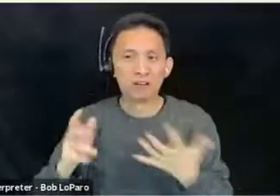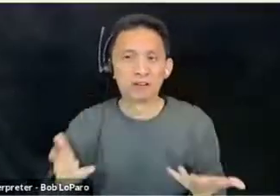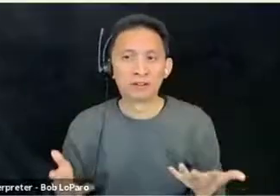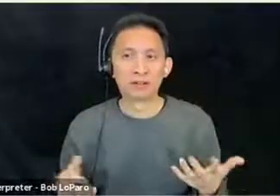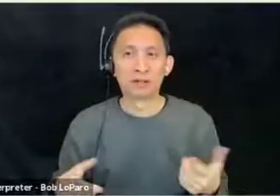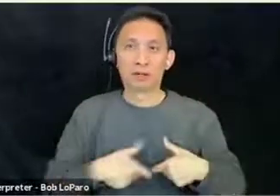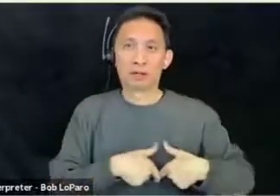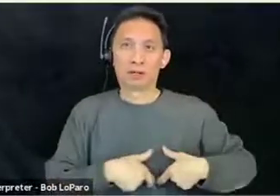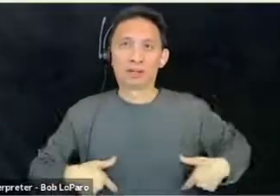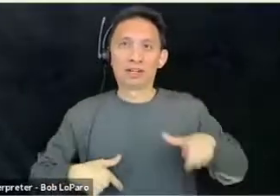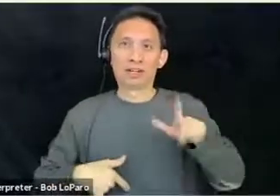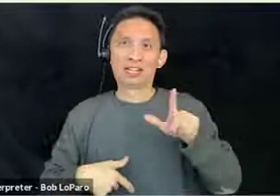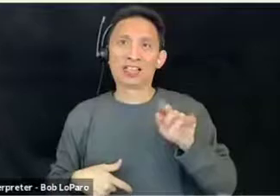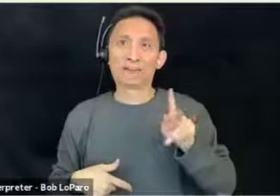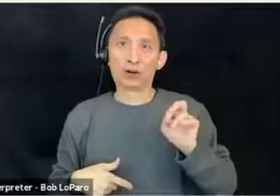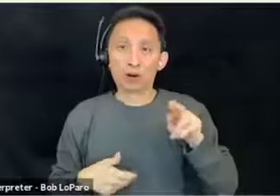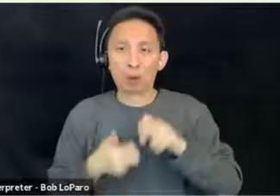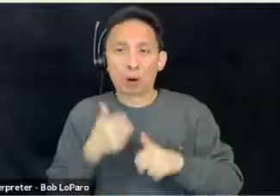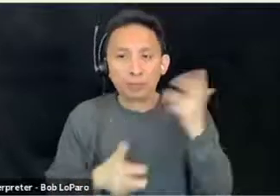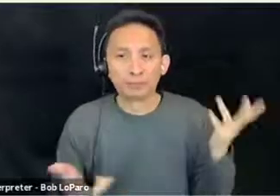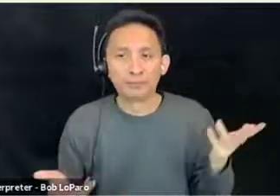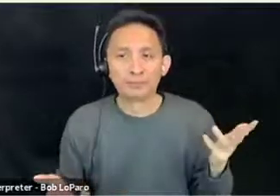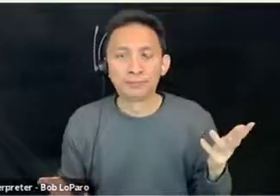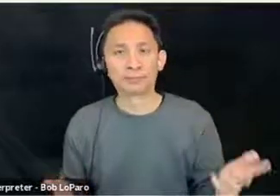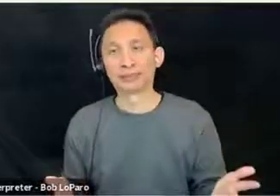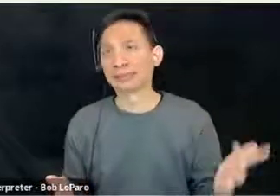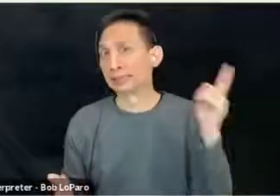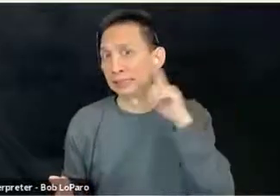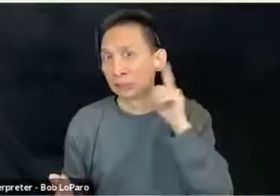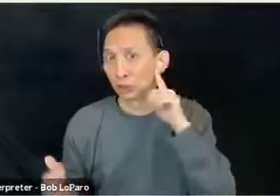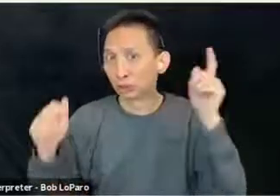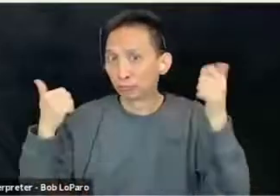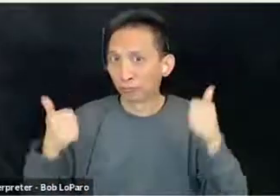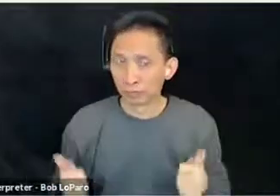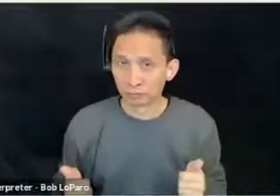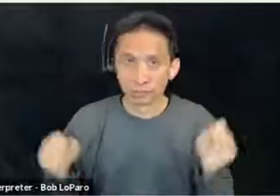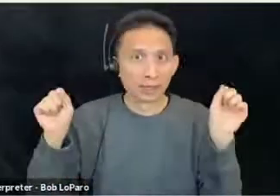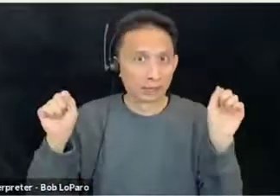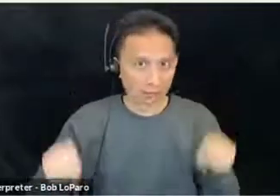sensory neural hearing loss. So, it's not conductive hearing loss,